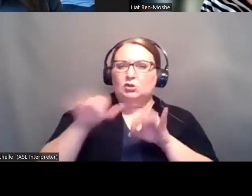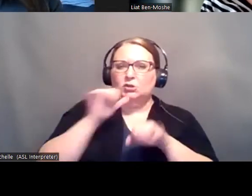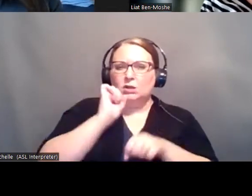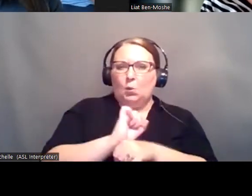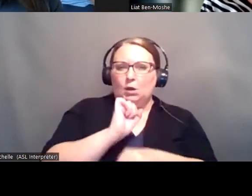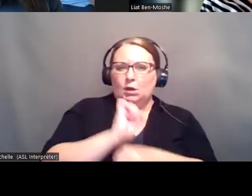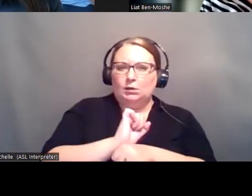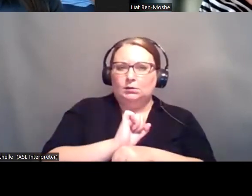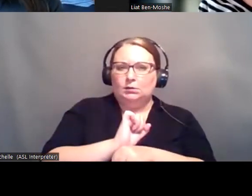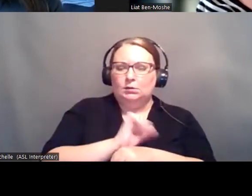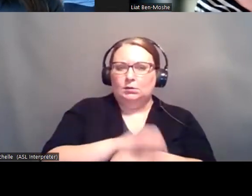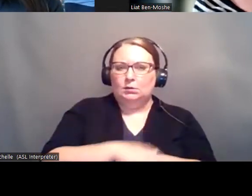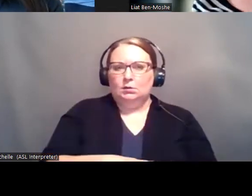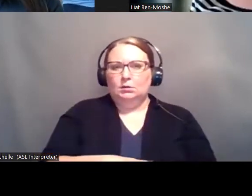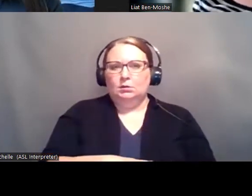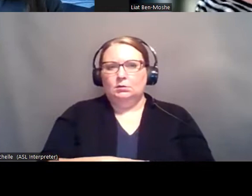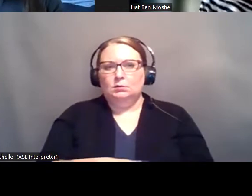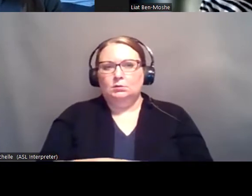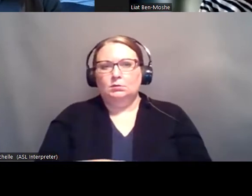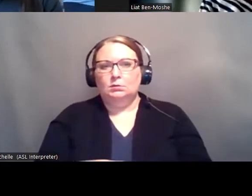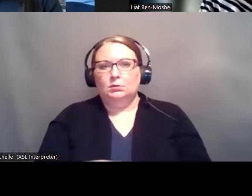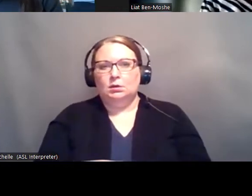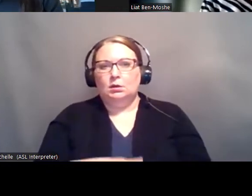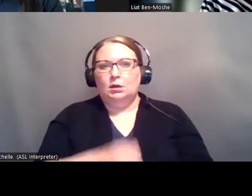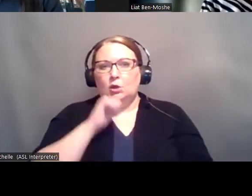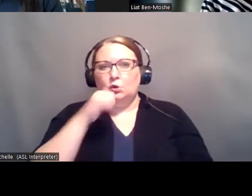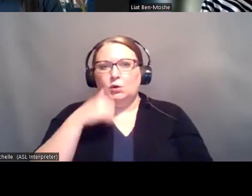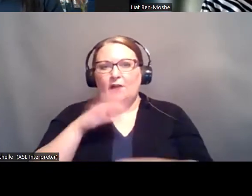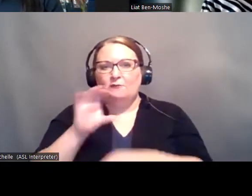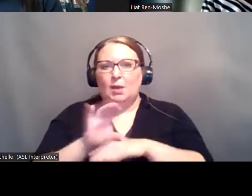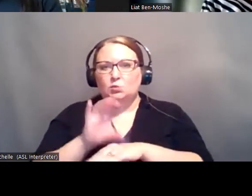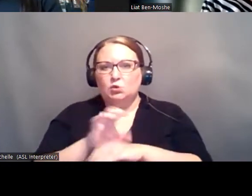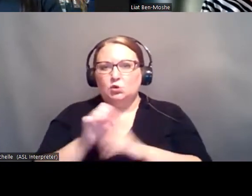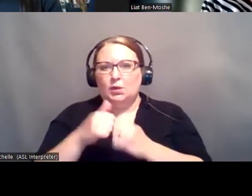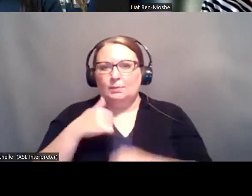Okay, I don't have my computer on me right now. I'm on my iPhone.